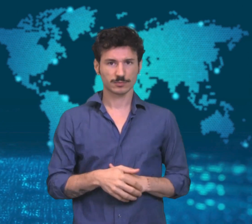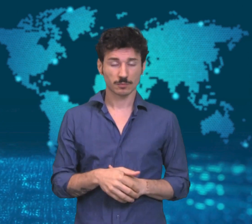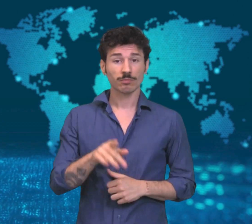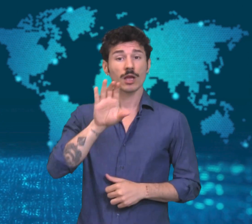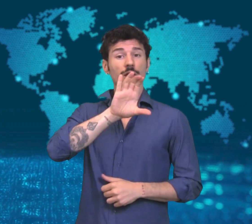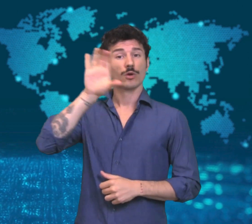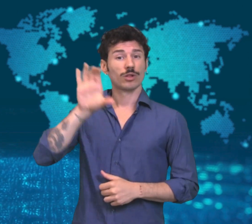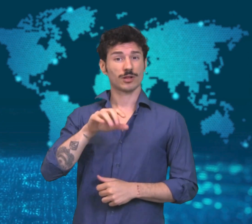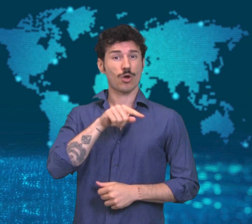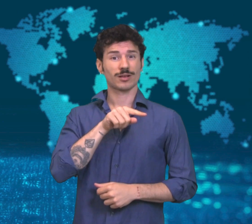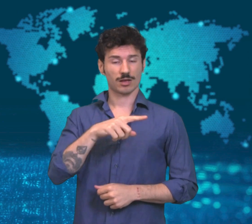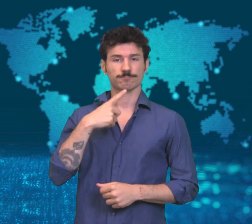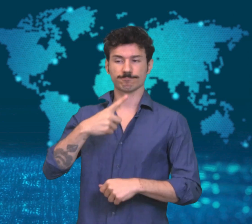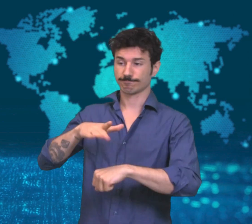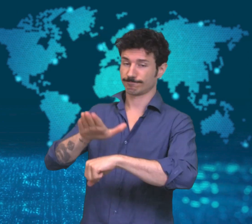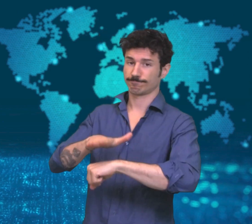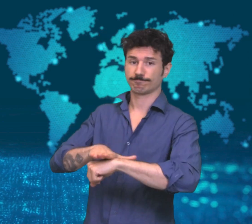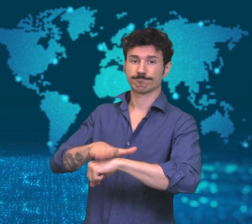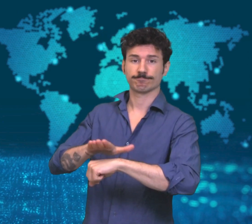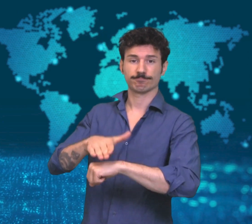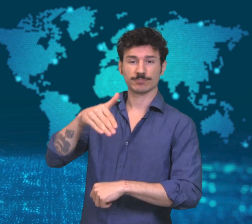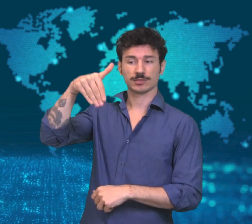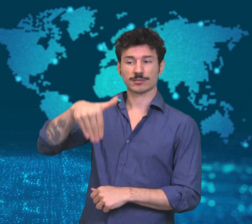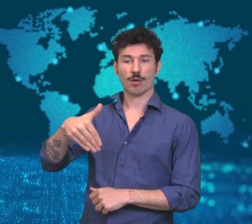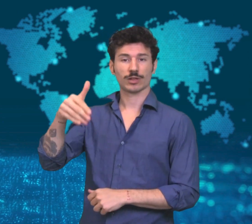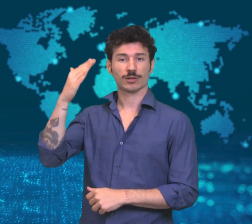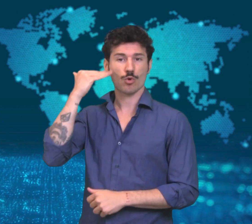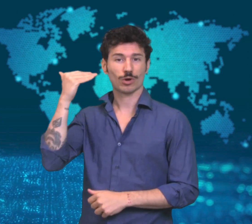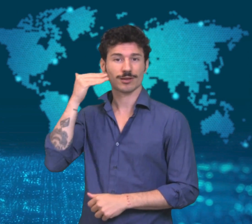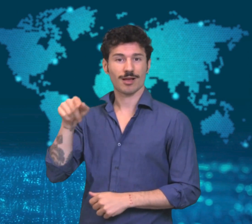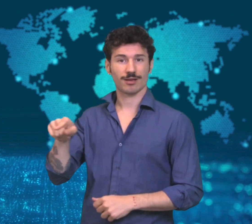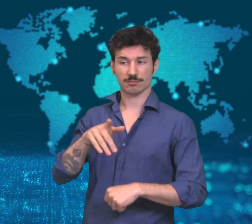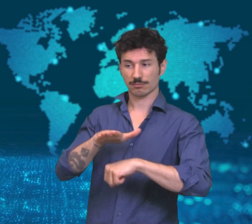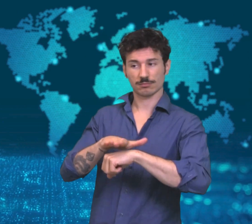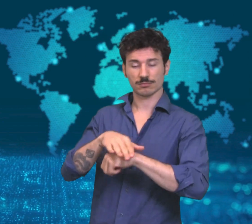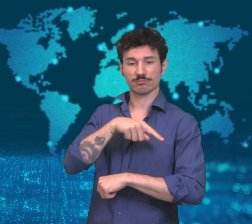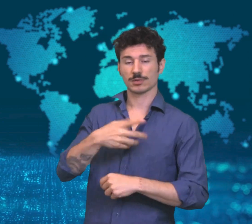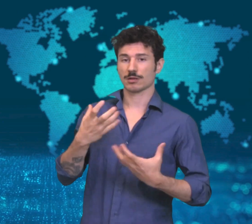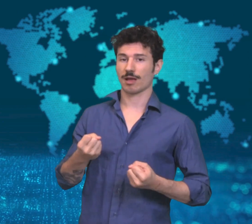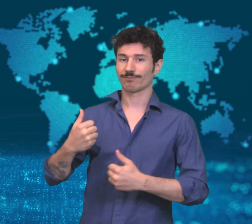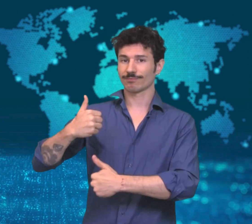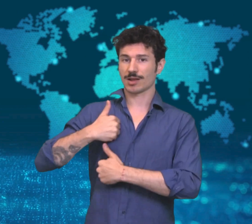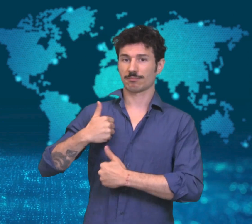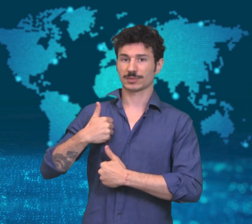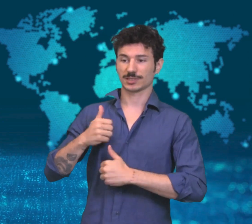North Korea has also warned of possible military action